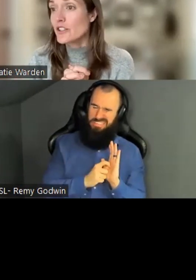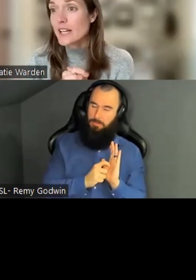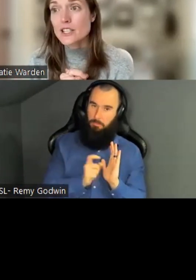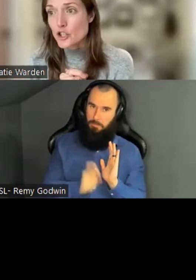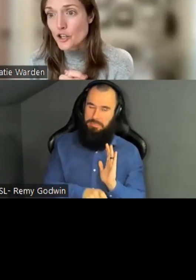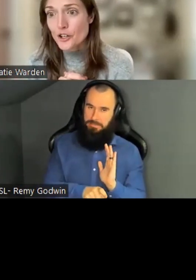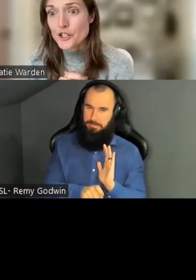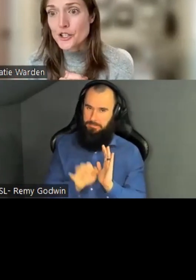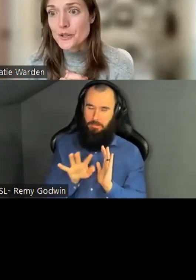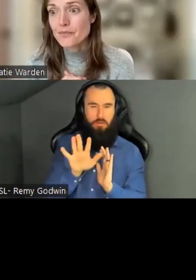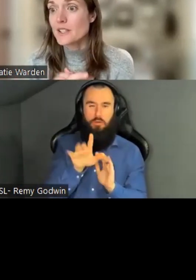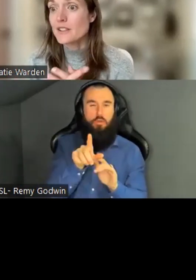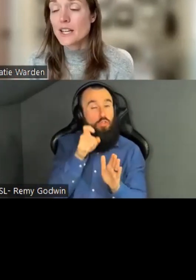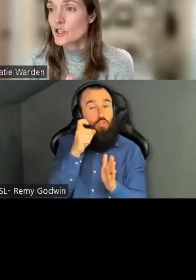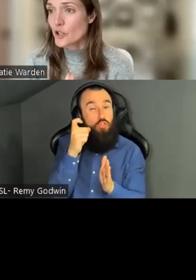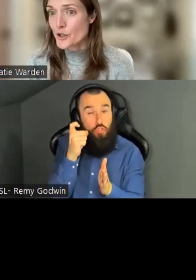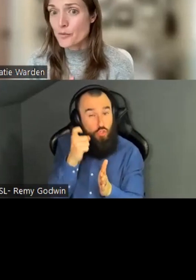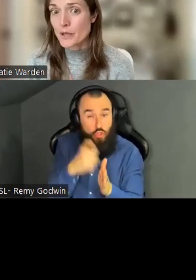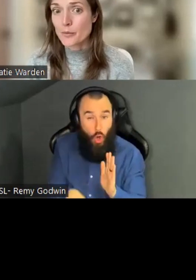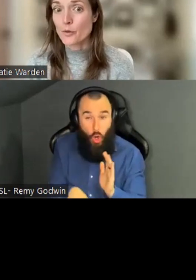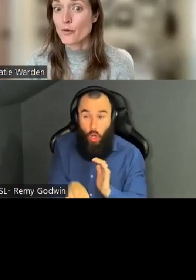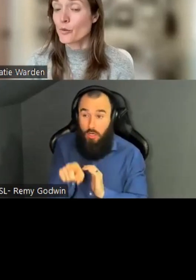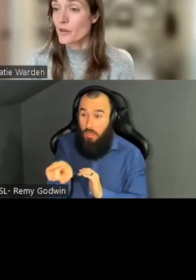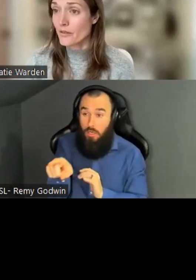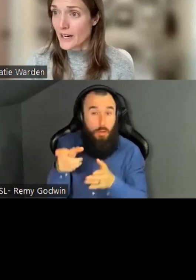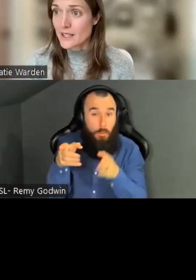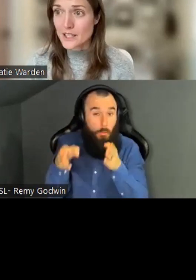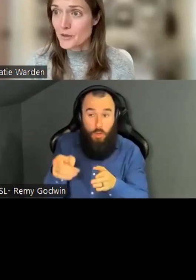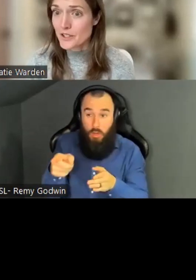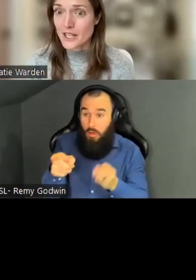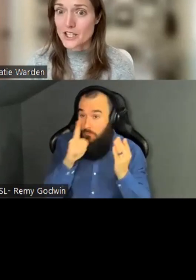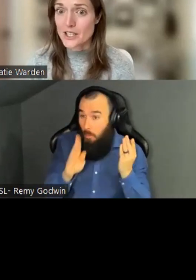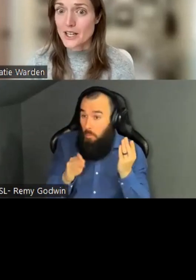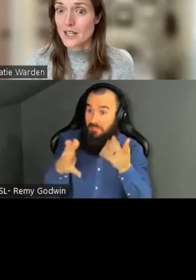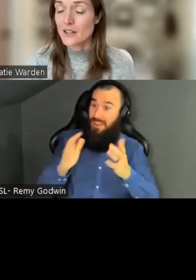You can't charge, you can't charge people for providing a communication aid